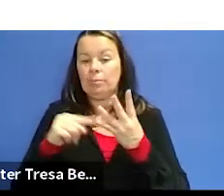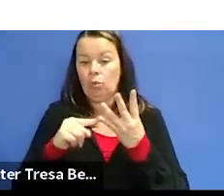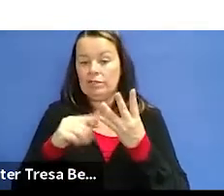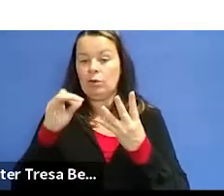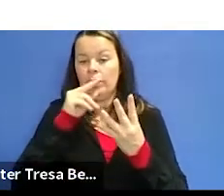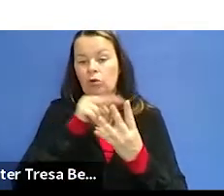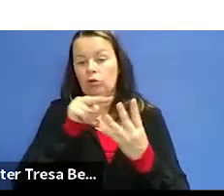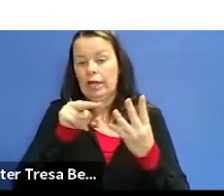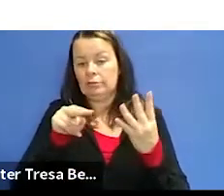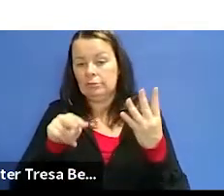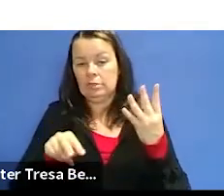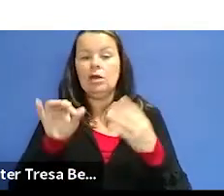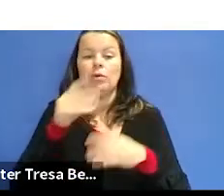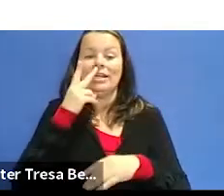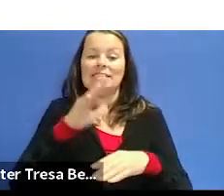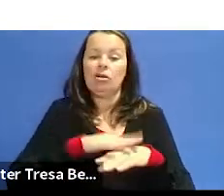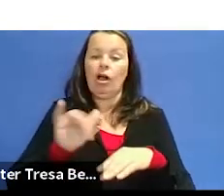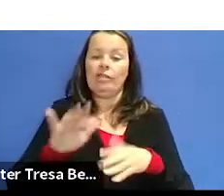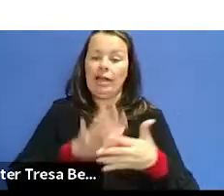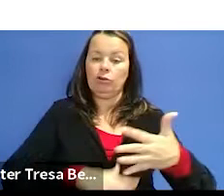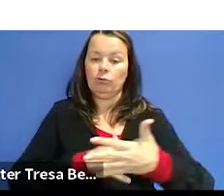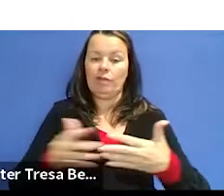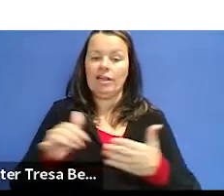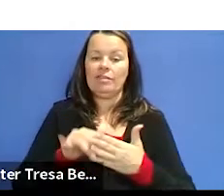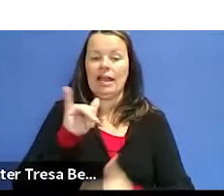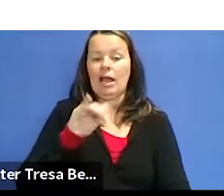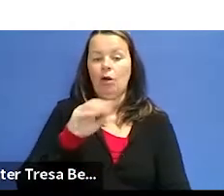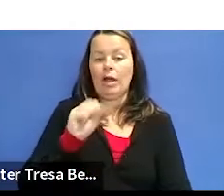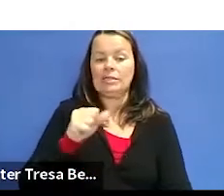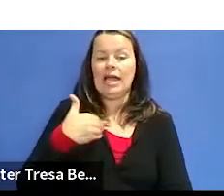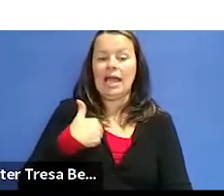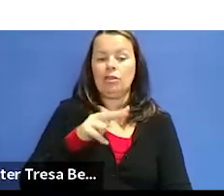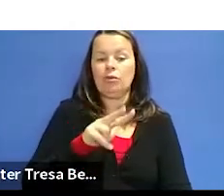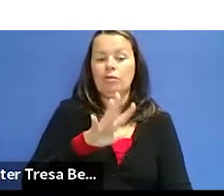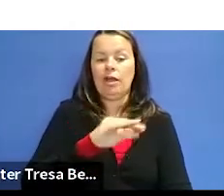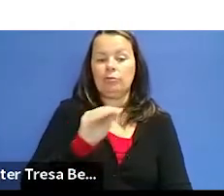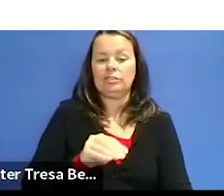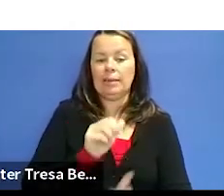We can see on this graph here that iOS had a 35% pass and 65%